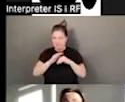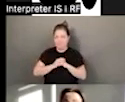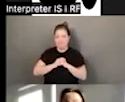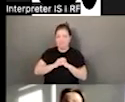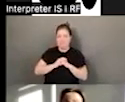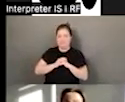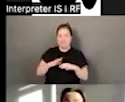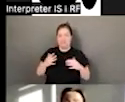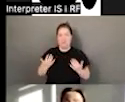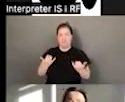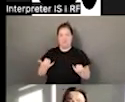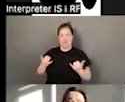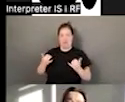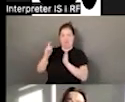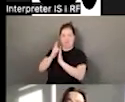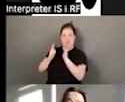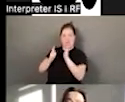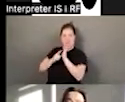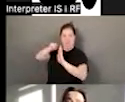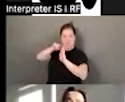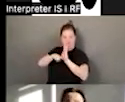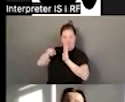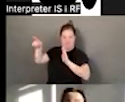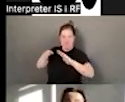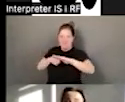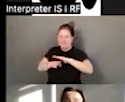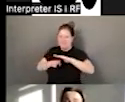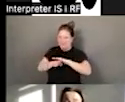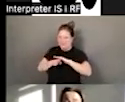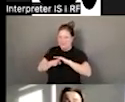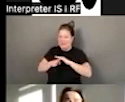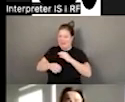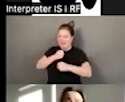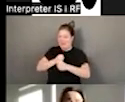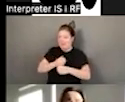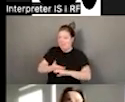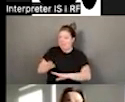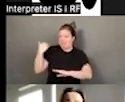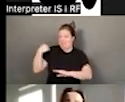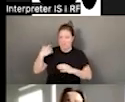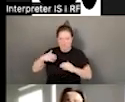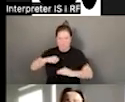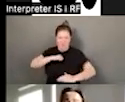legislation has moved very fast in the last year and we'll continue doing for a couple of years more, as you probably know.